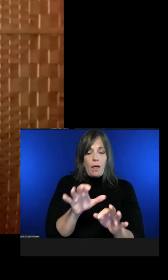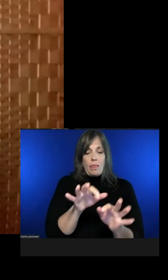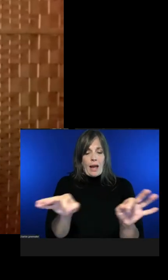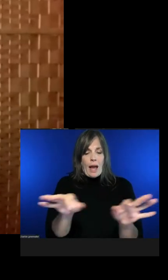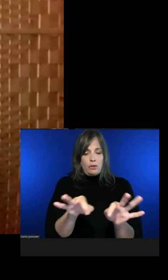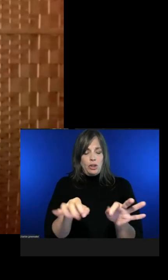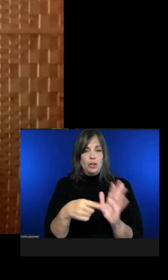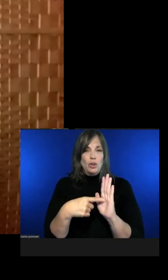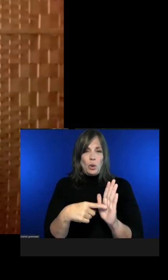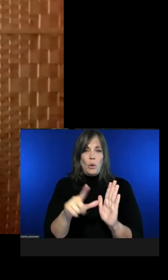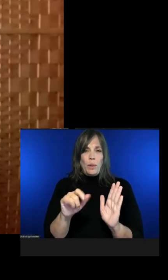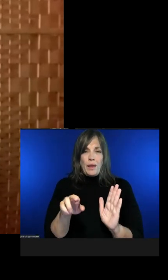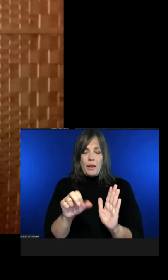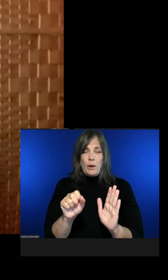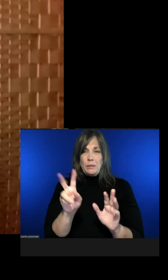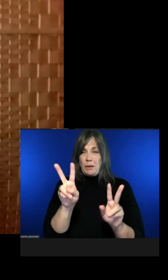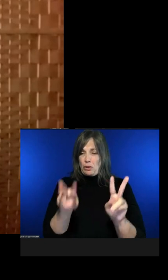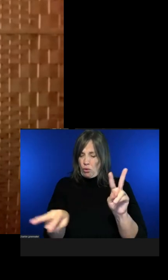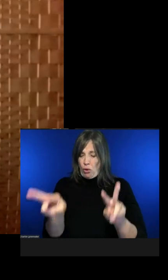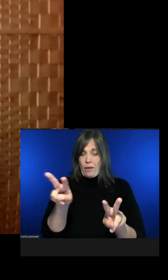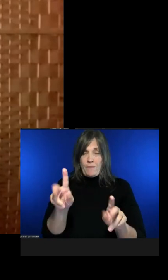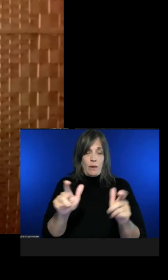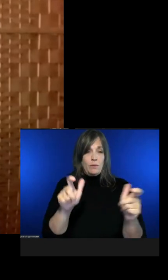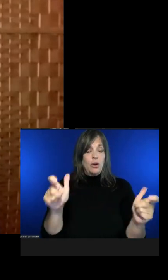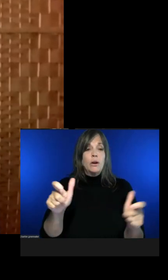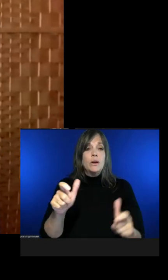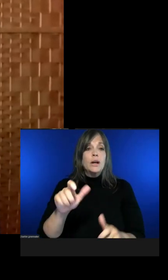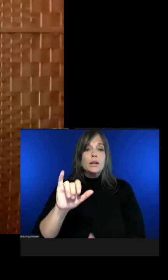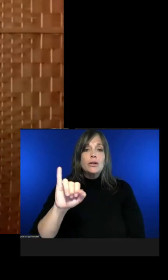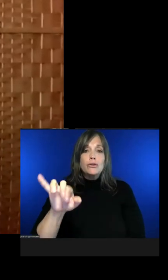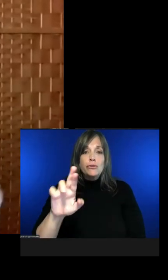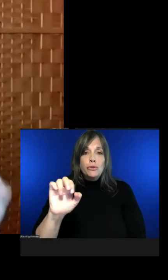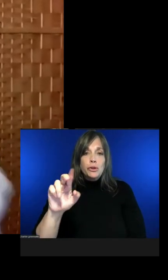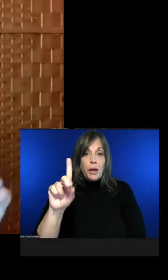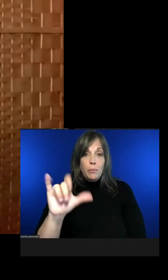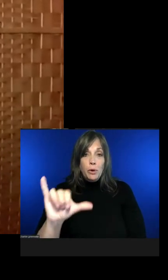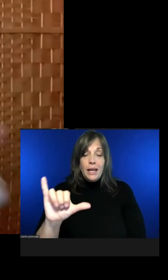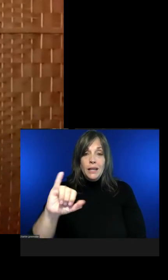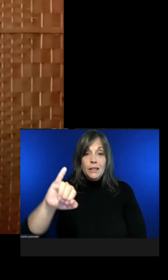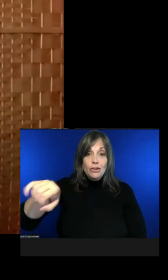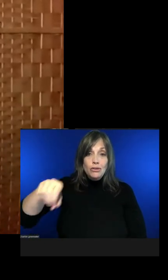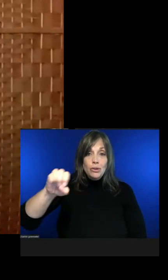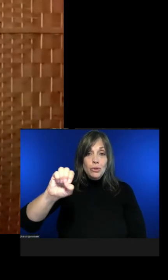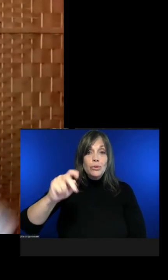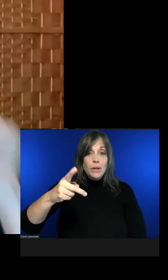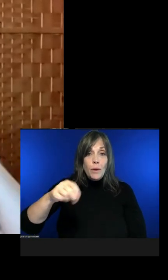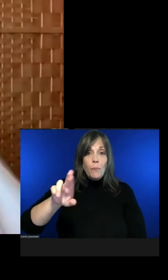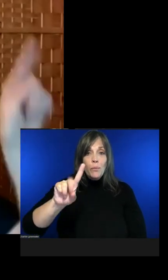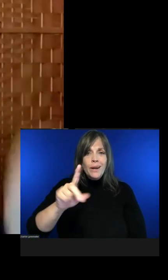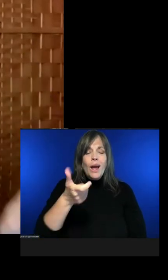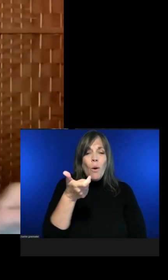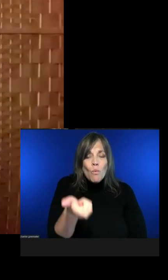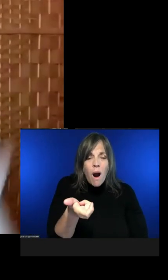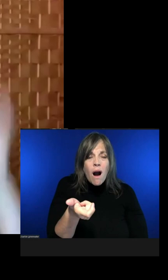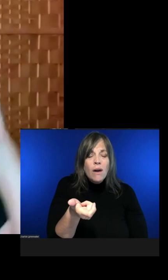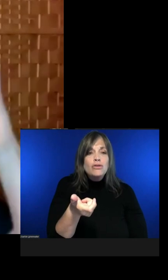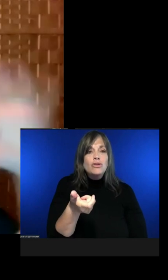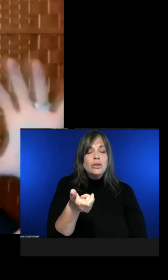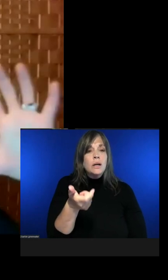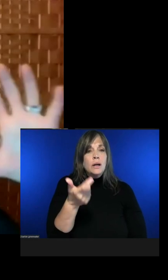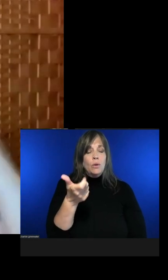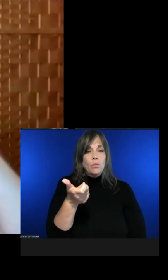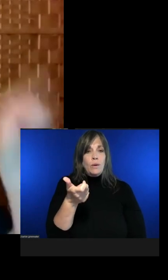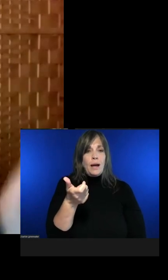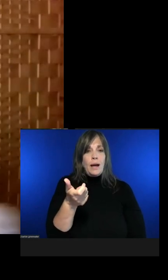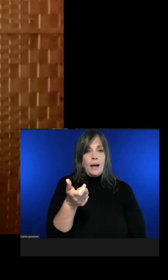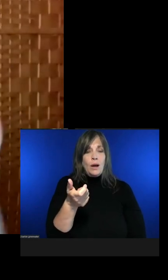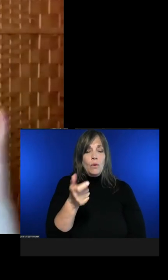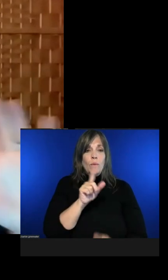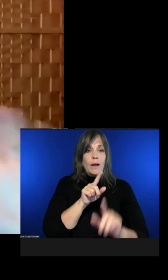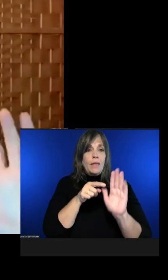I could not watch it when it was all up top.